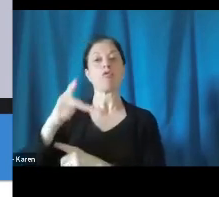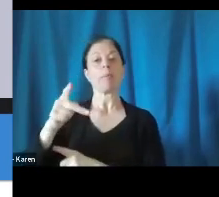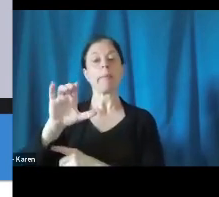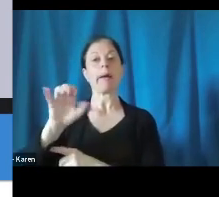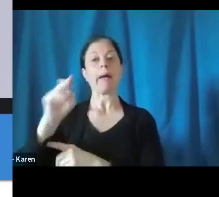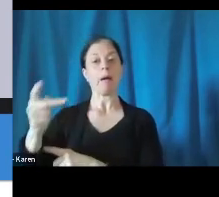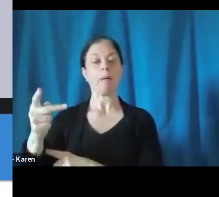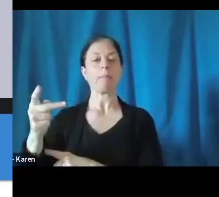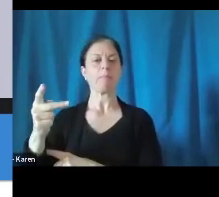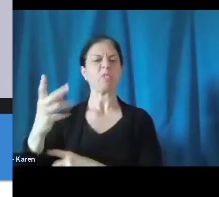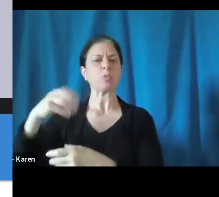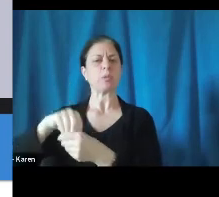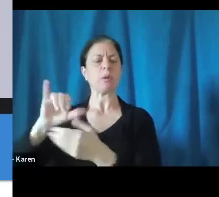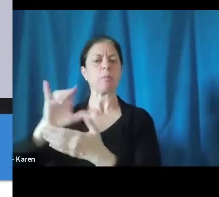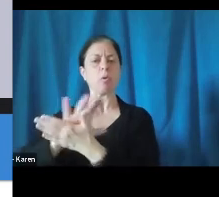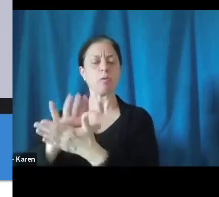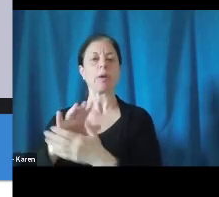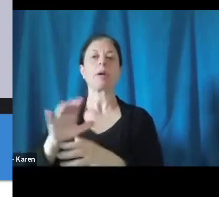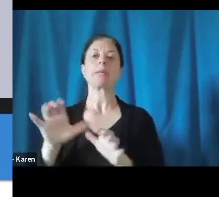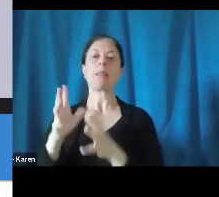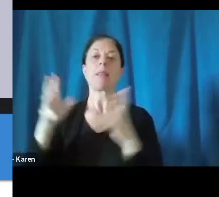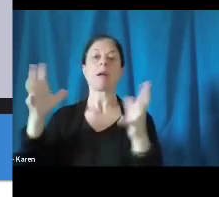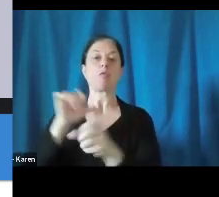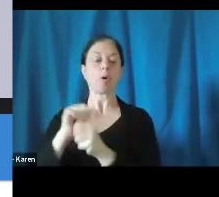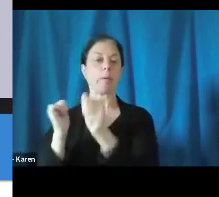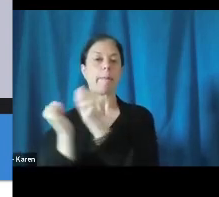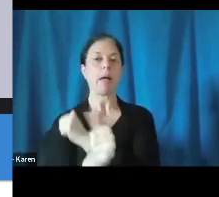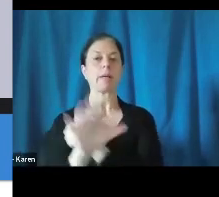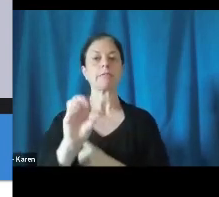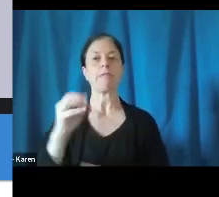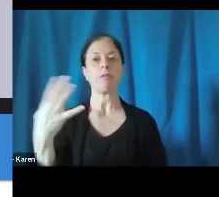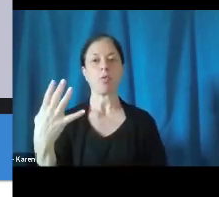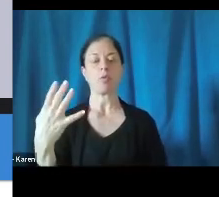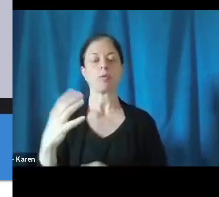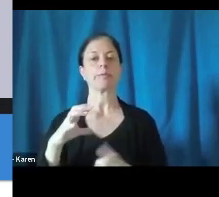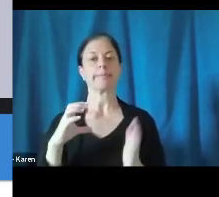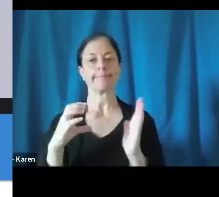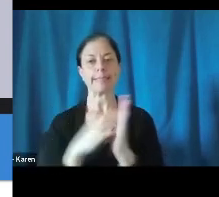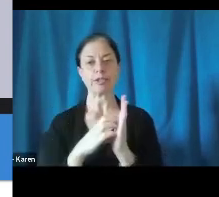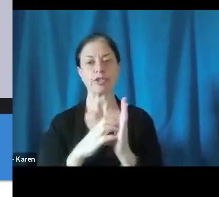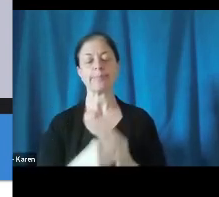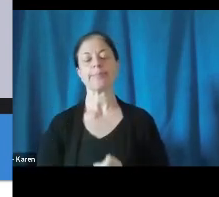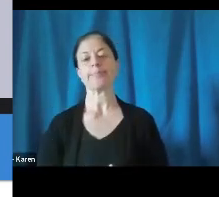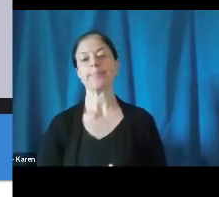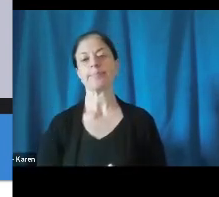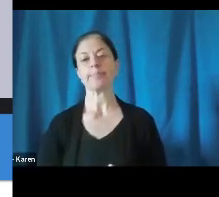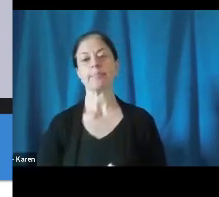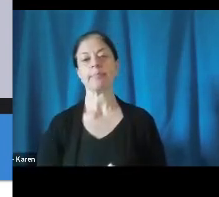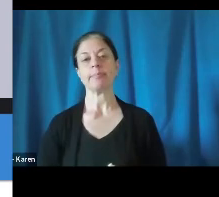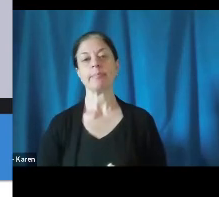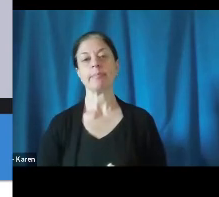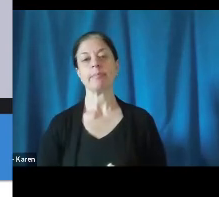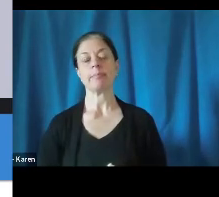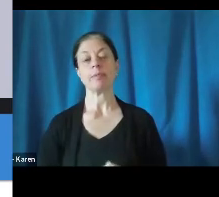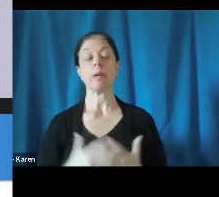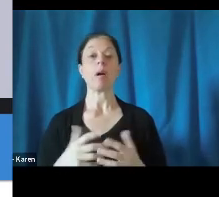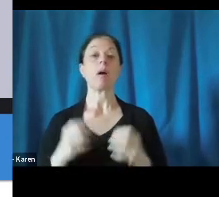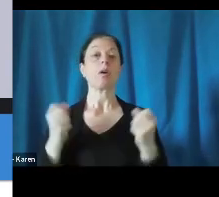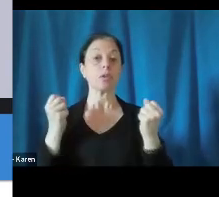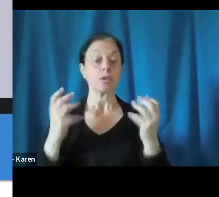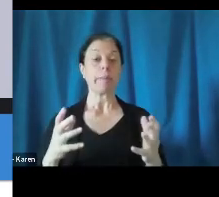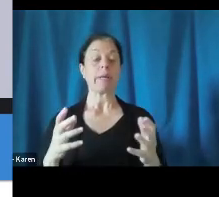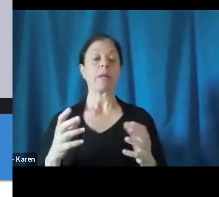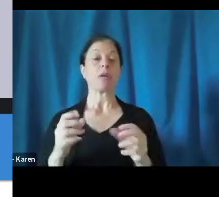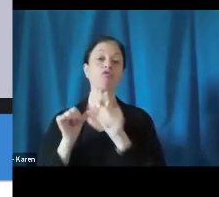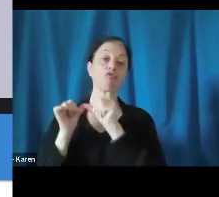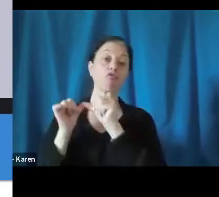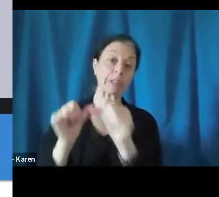famous disability rights activists